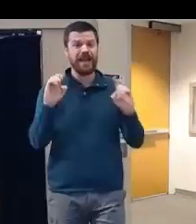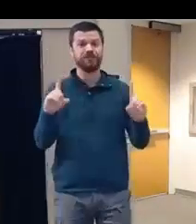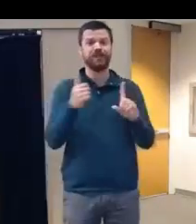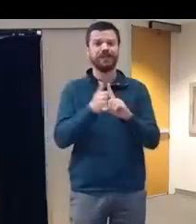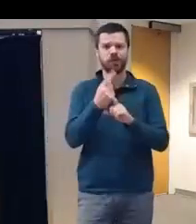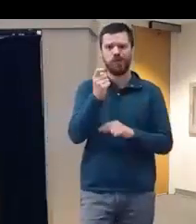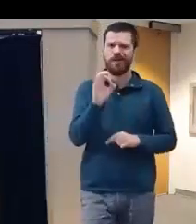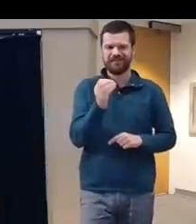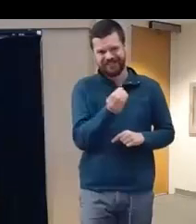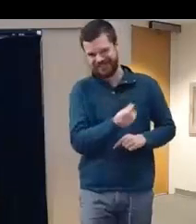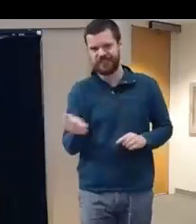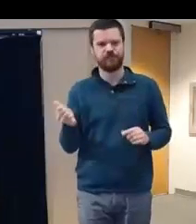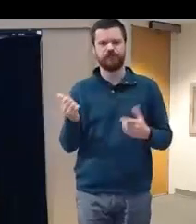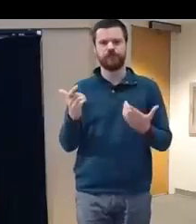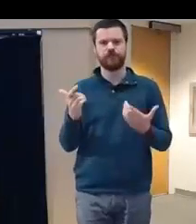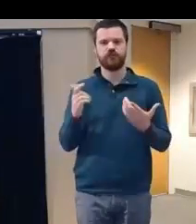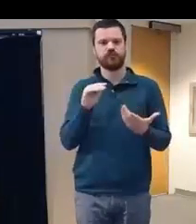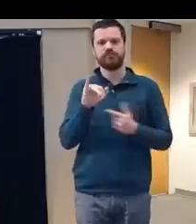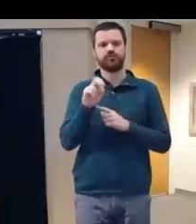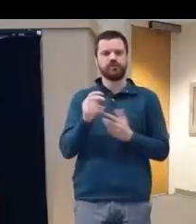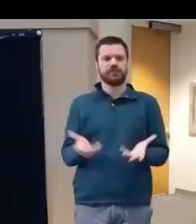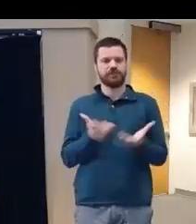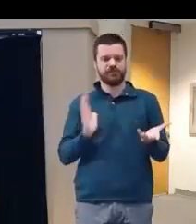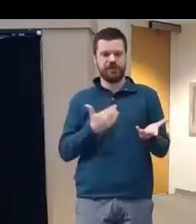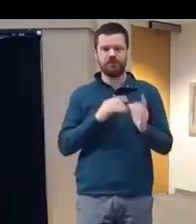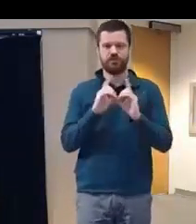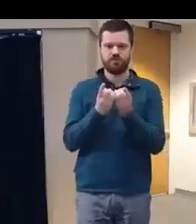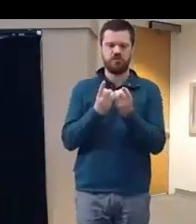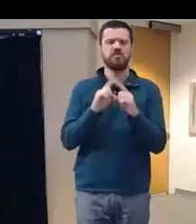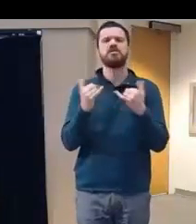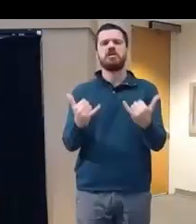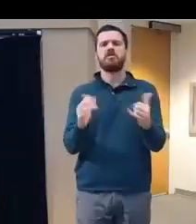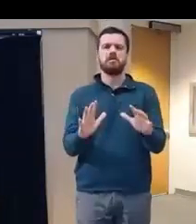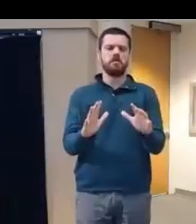of several vital missions here in our department but if we look broader even at something like The